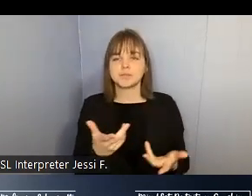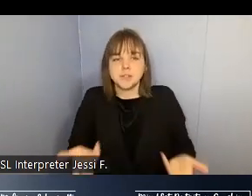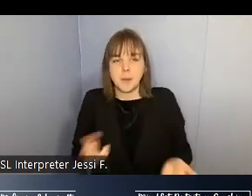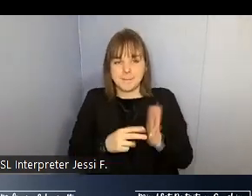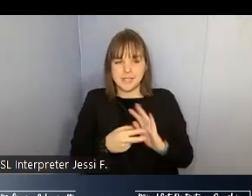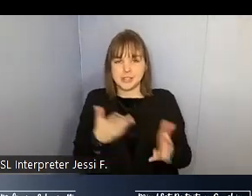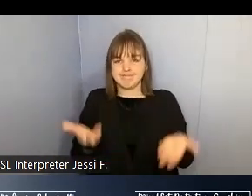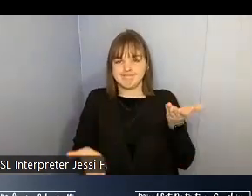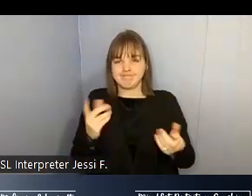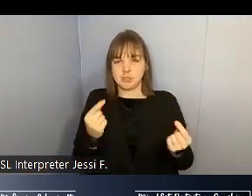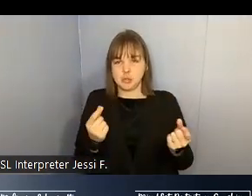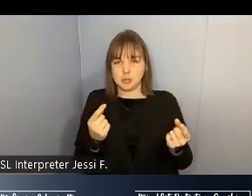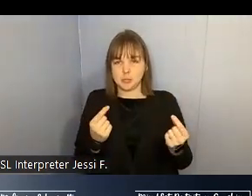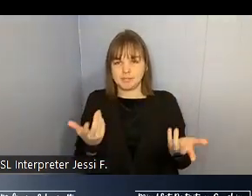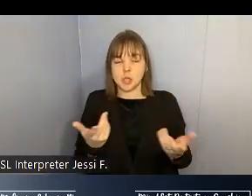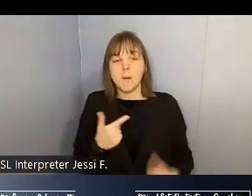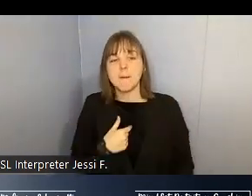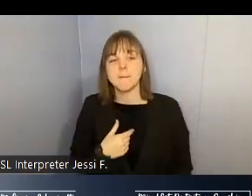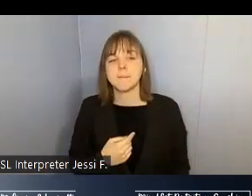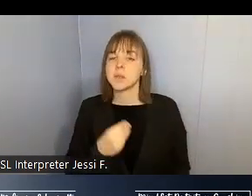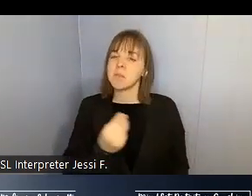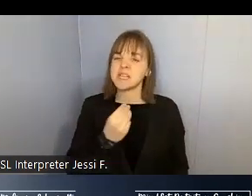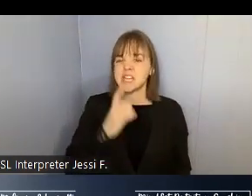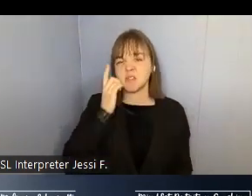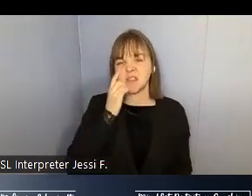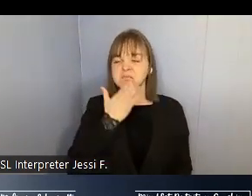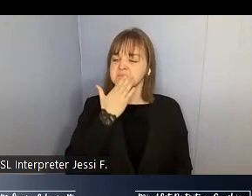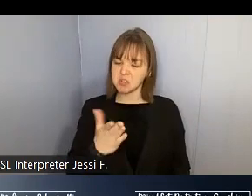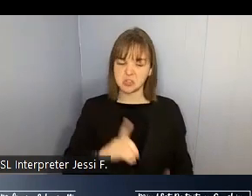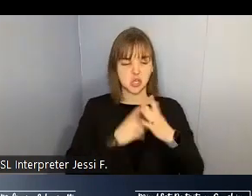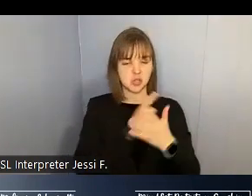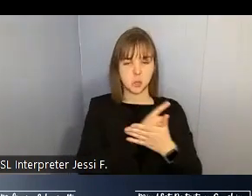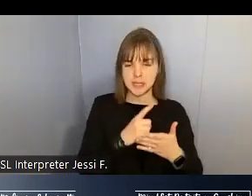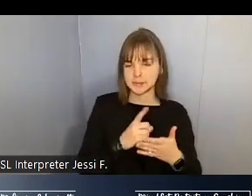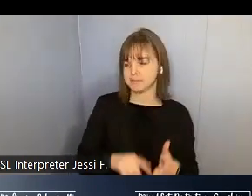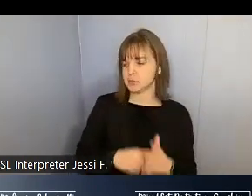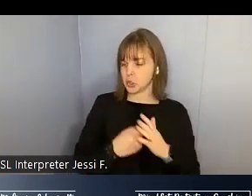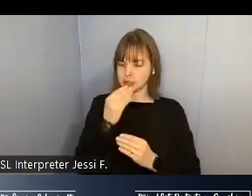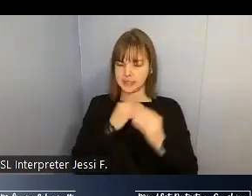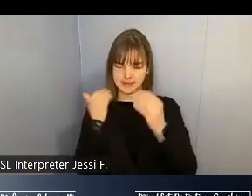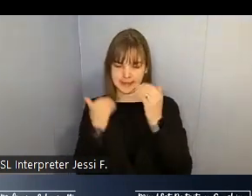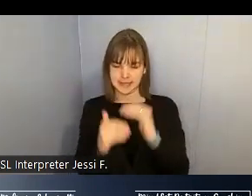Monday rolls around, and we start a new diet. And this just keeps repeating itself over and over. Nothing changes.